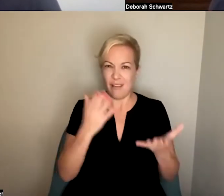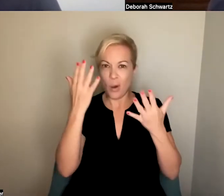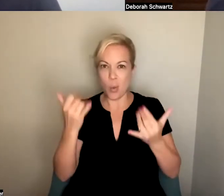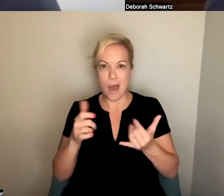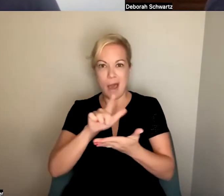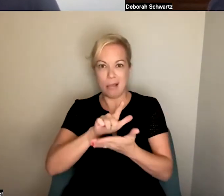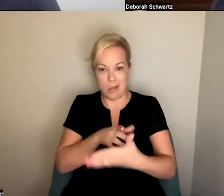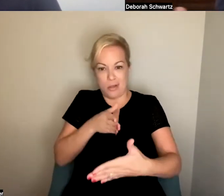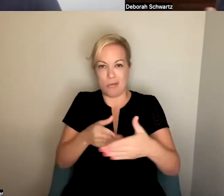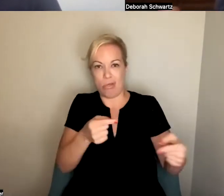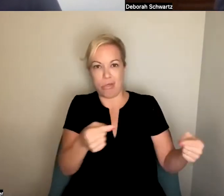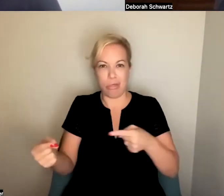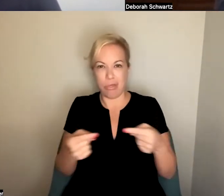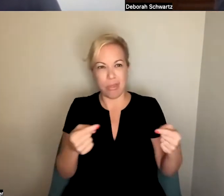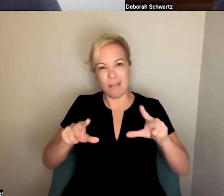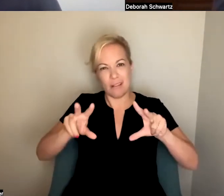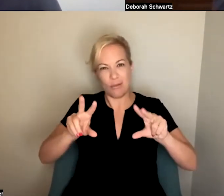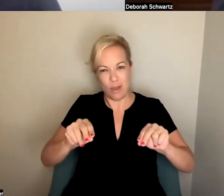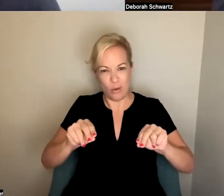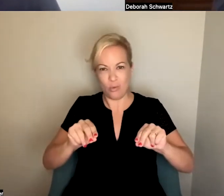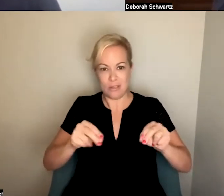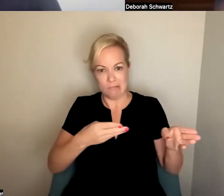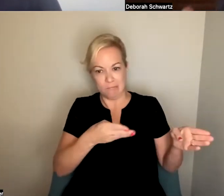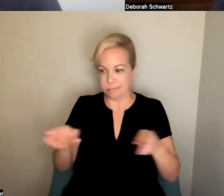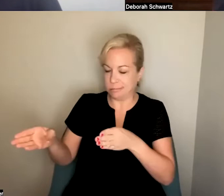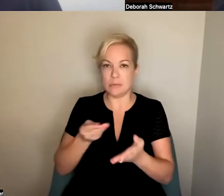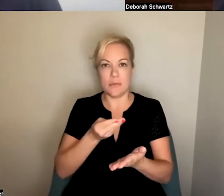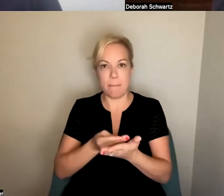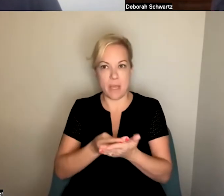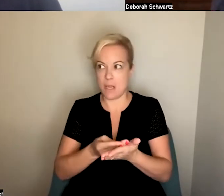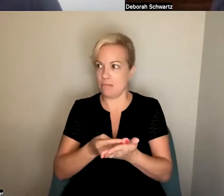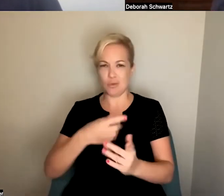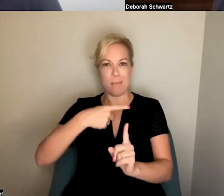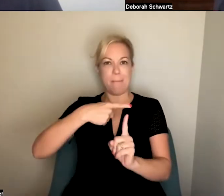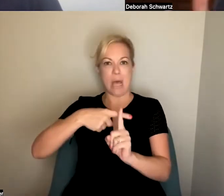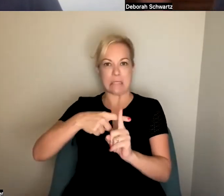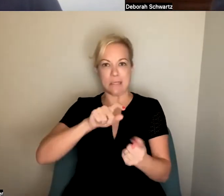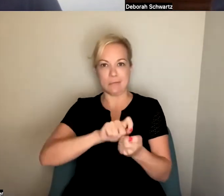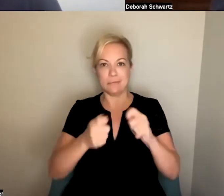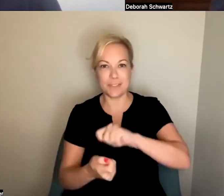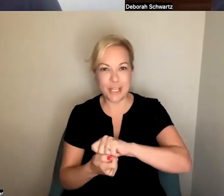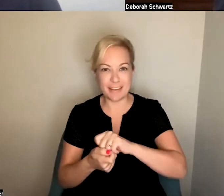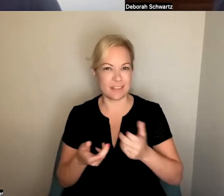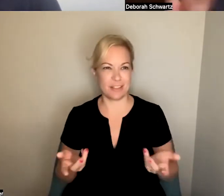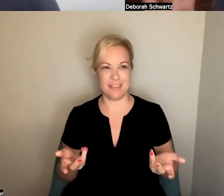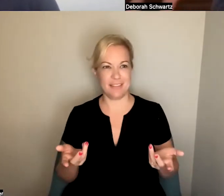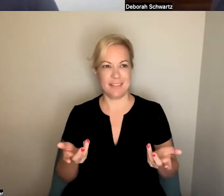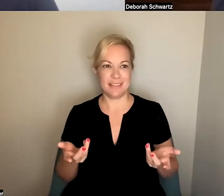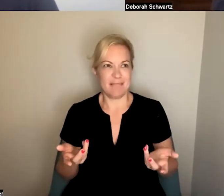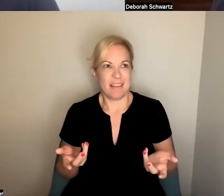sort of making this thing happen in a way that was positive, and that would have left fewer scars,